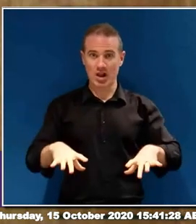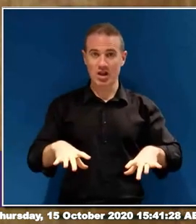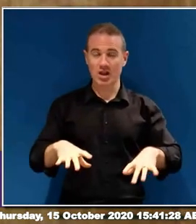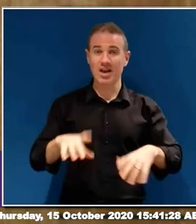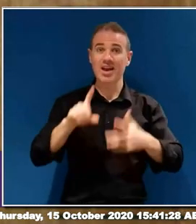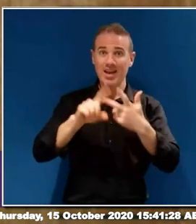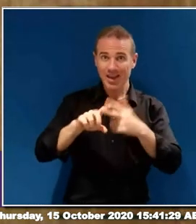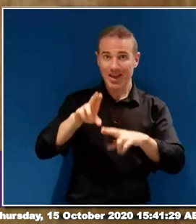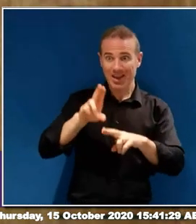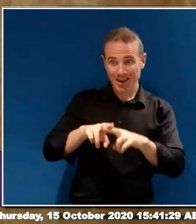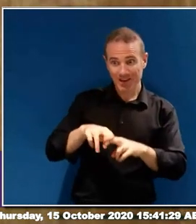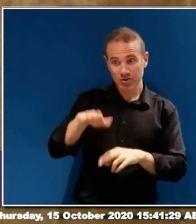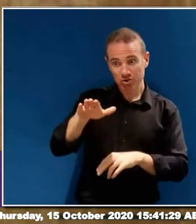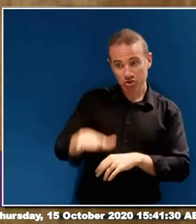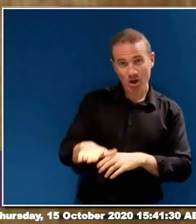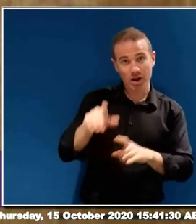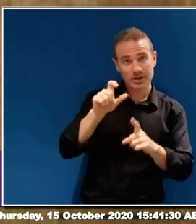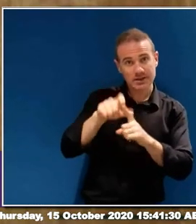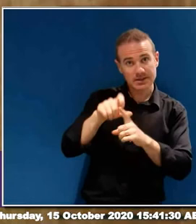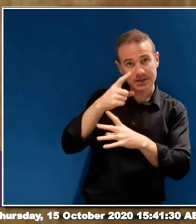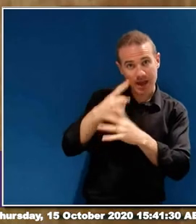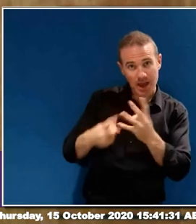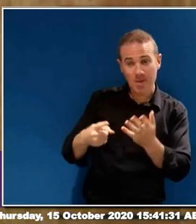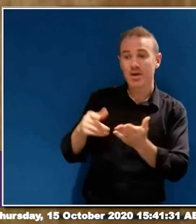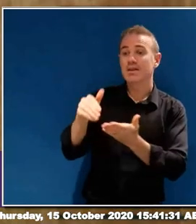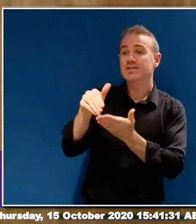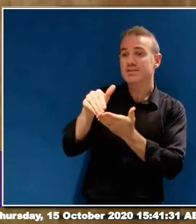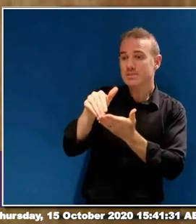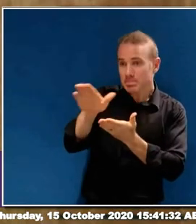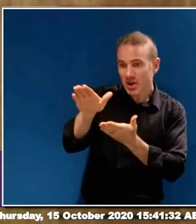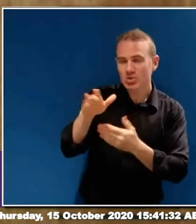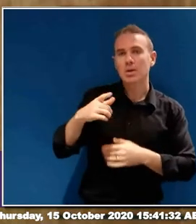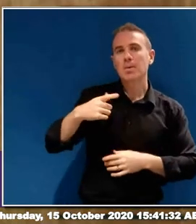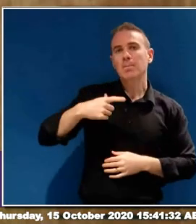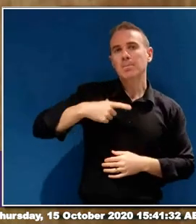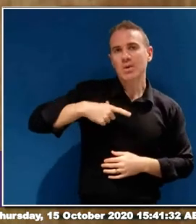because of minor - what you describe as minor behaviour as distinct from